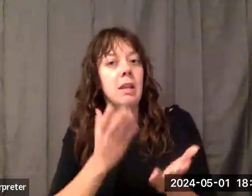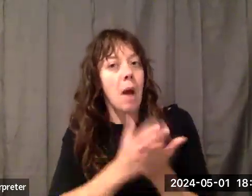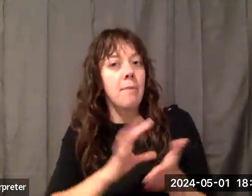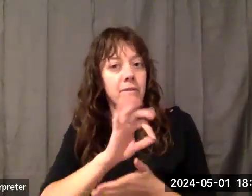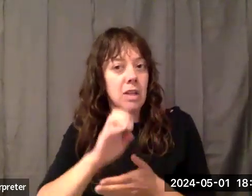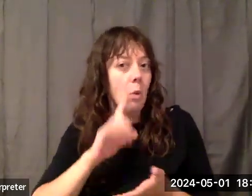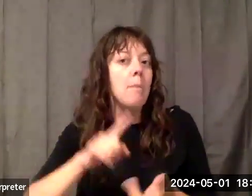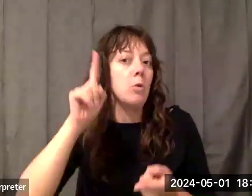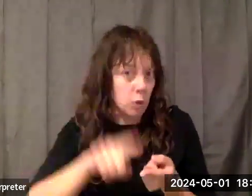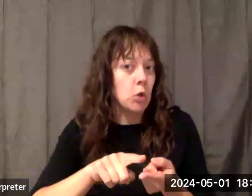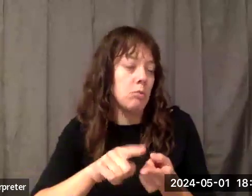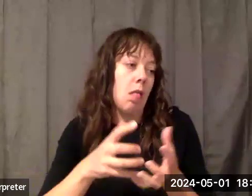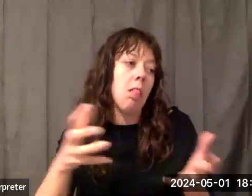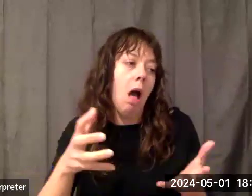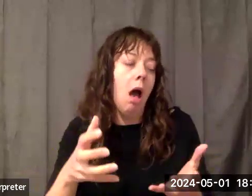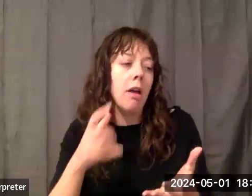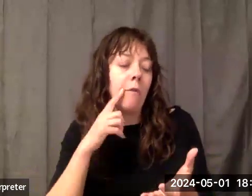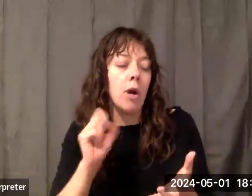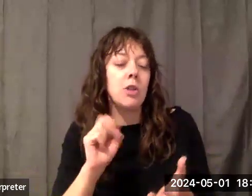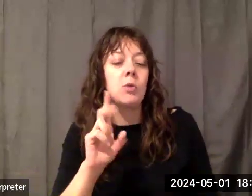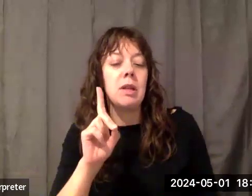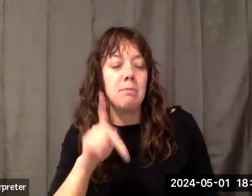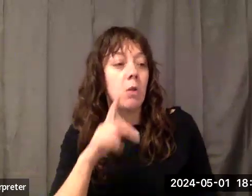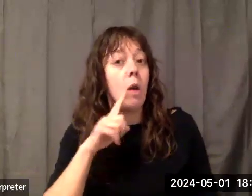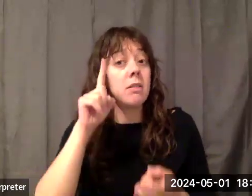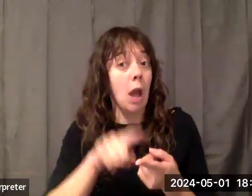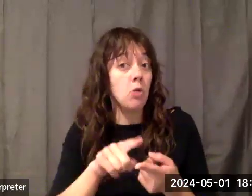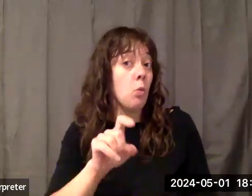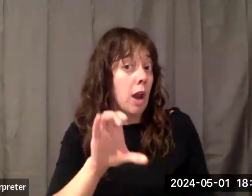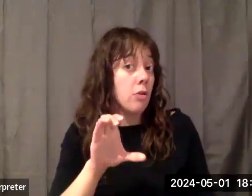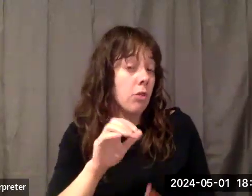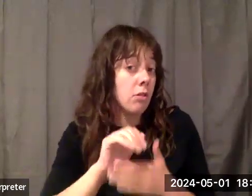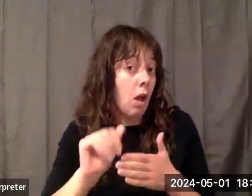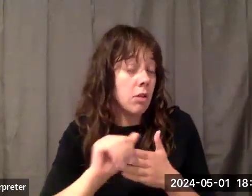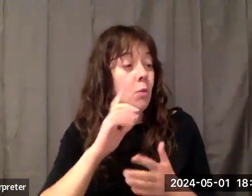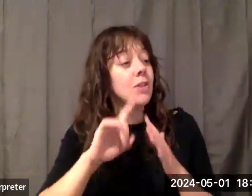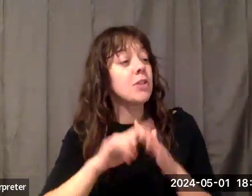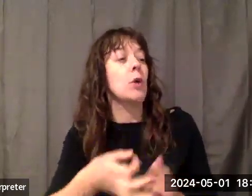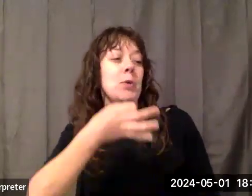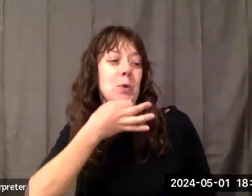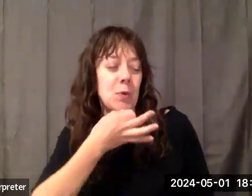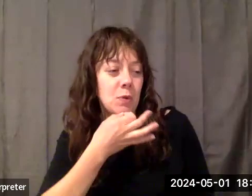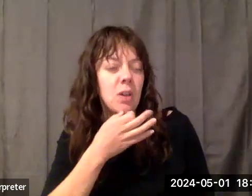for UDPs down to $100, which will be starting very soon and you'll see some information tied to